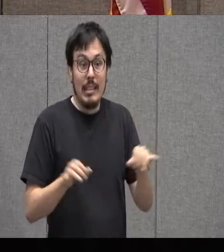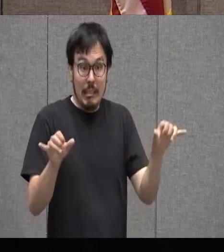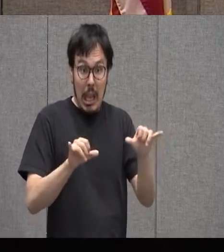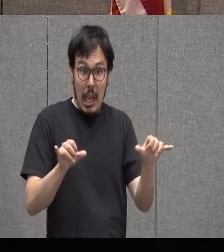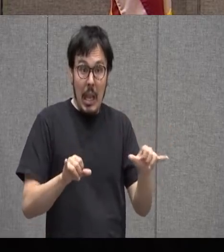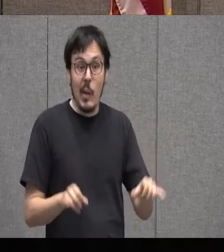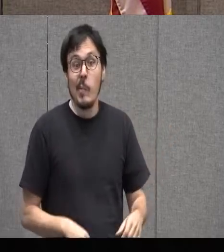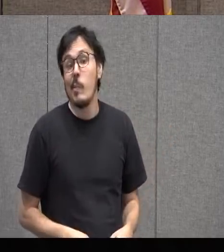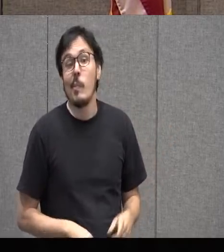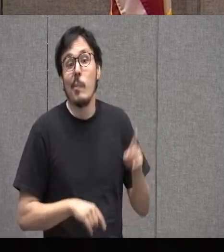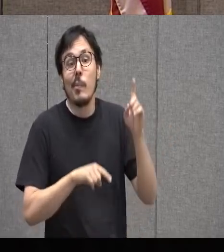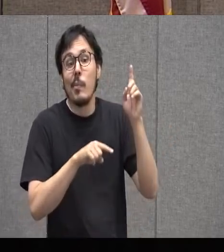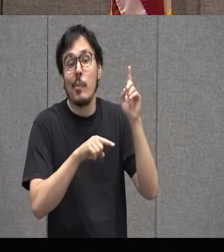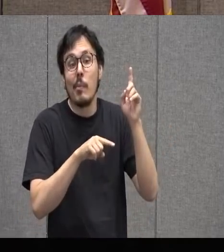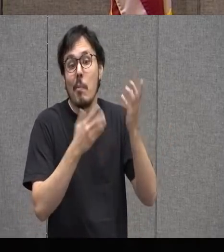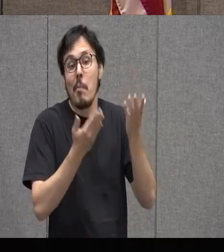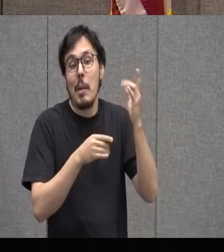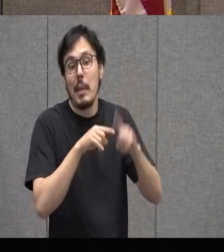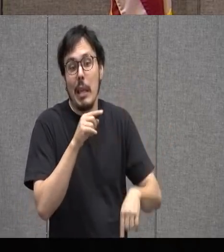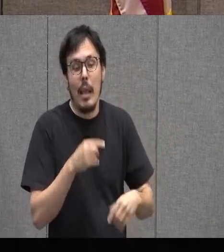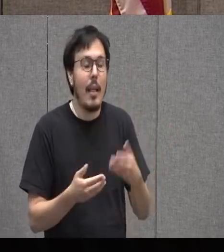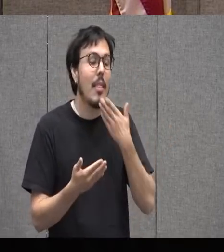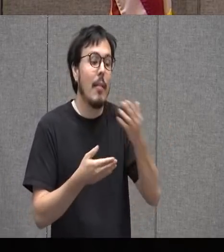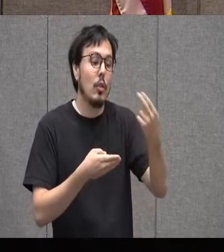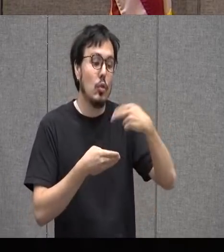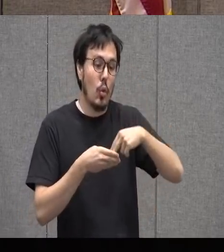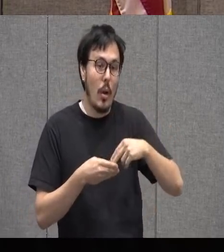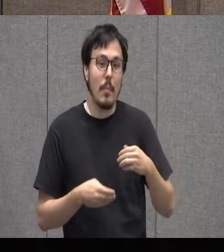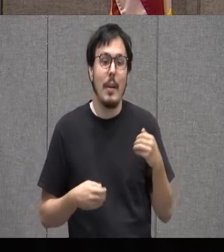So, I'm so glad you joined me today. Until next time, I hope you have a great day.